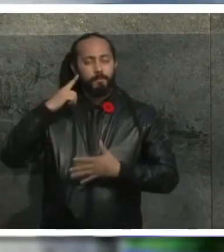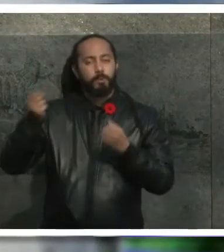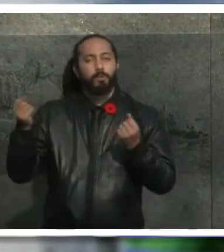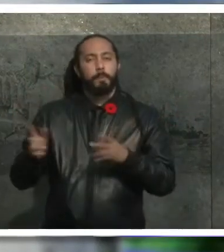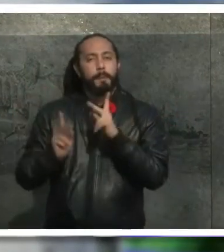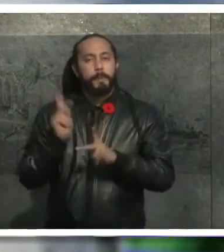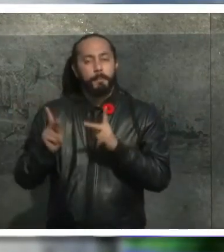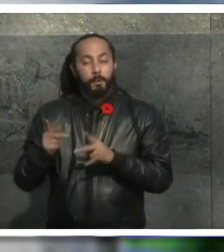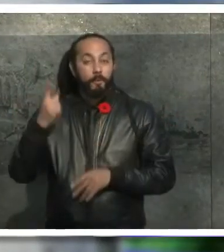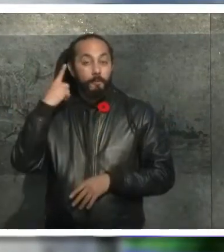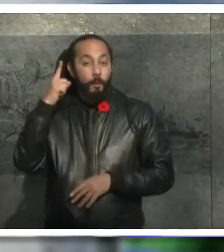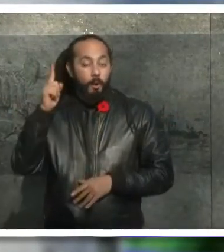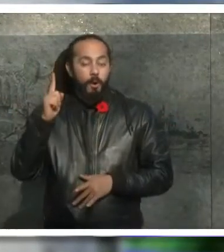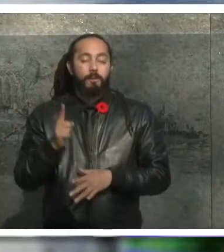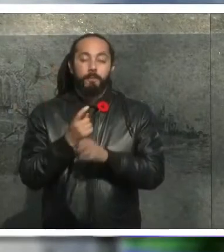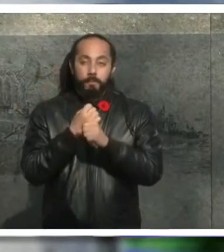of so many in the cause of freedom and peace.